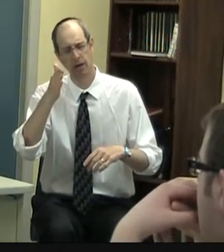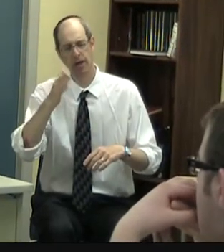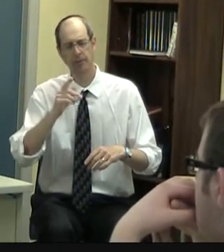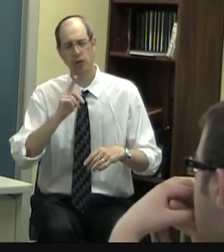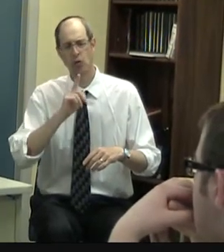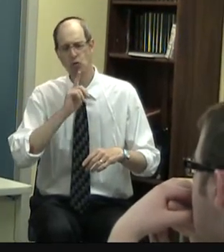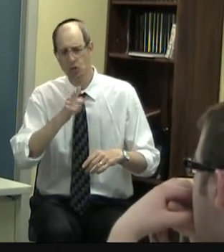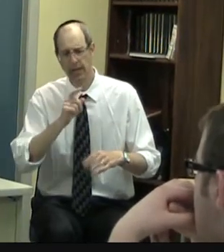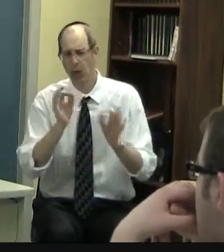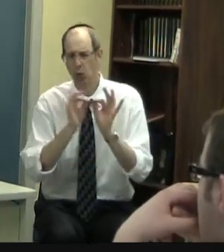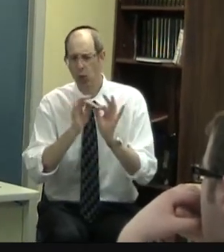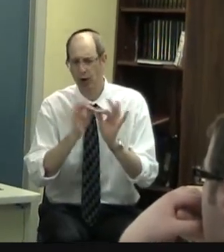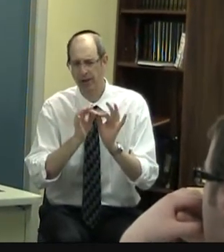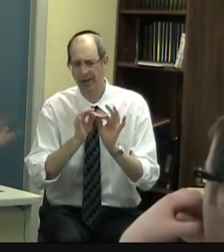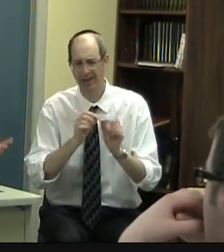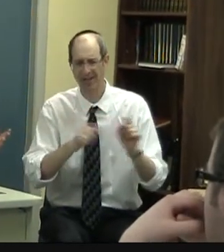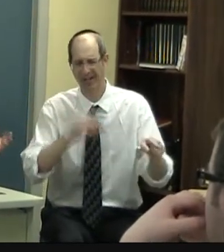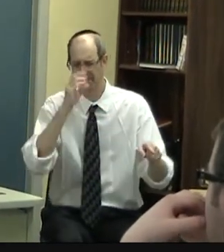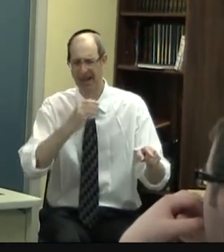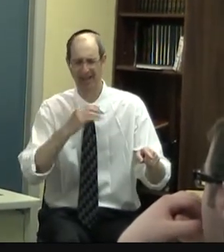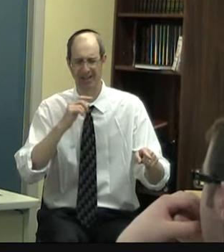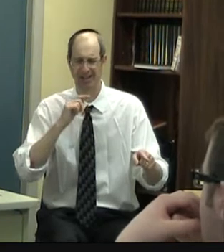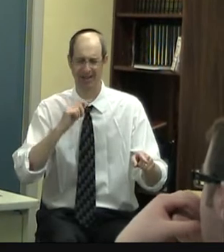scrap scoundrel like this we'd like this she was married